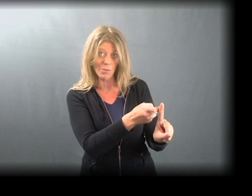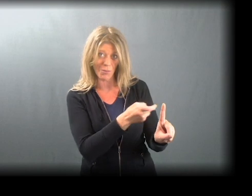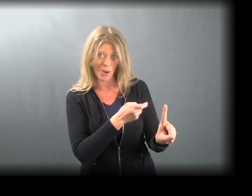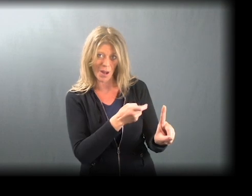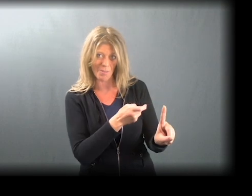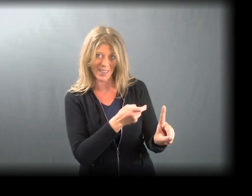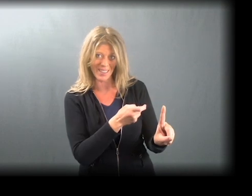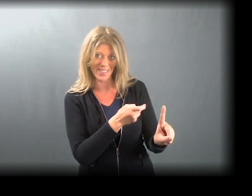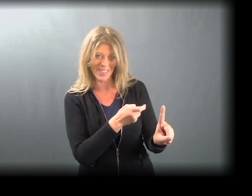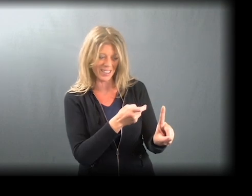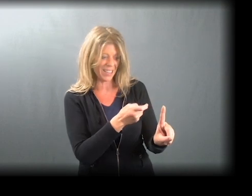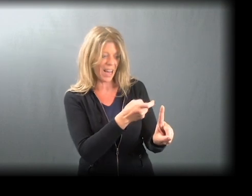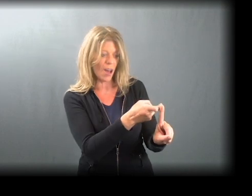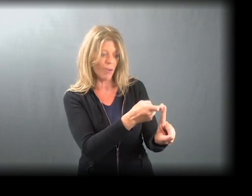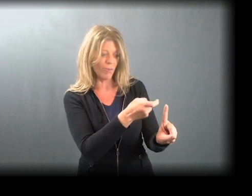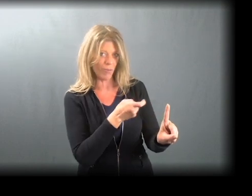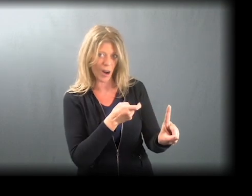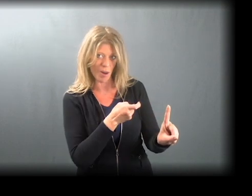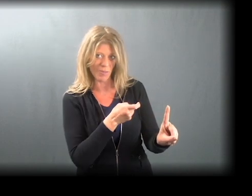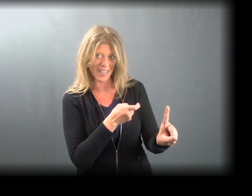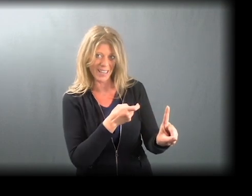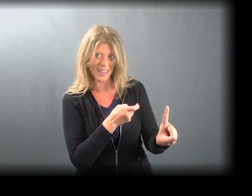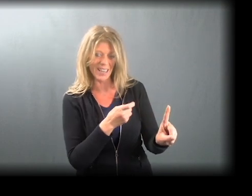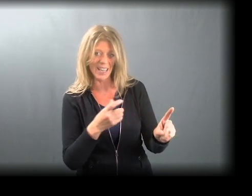FROM